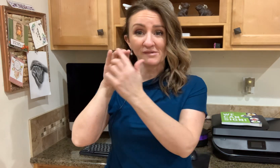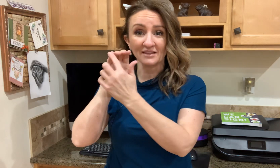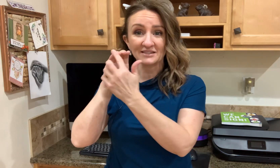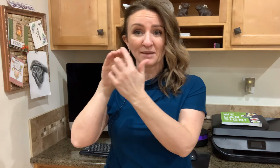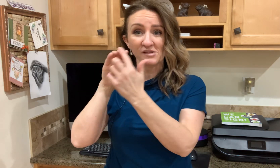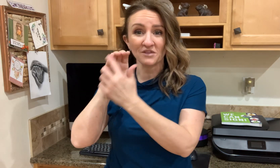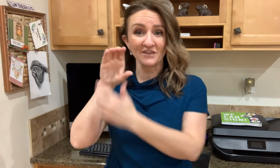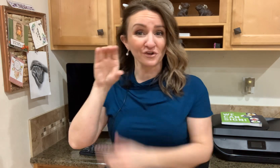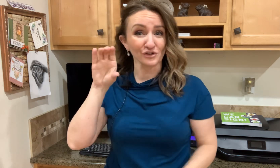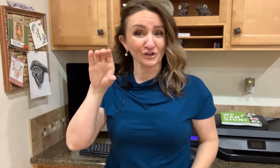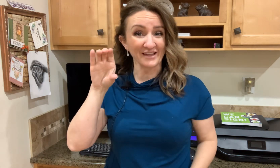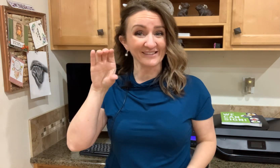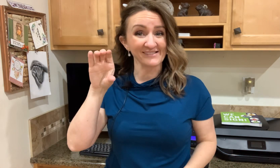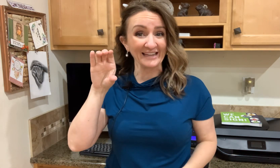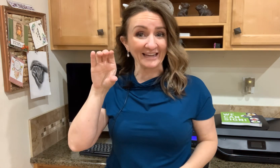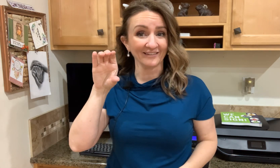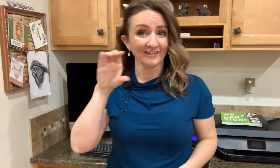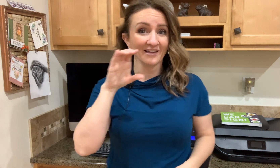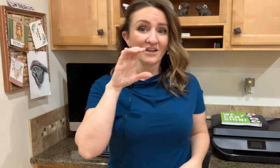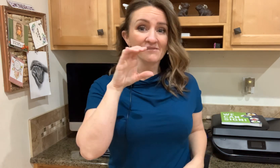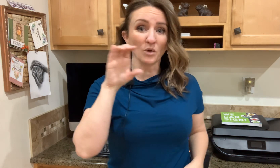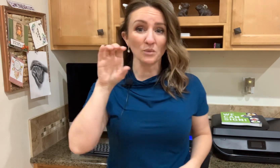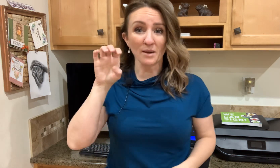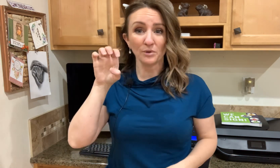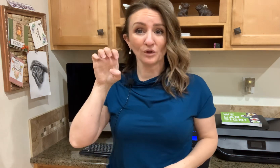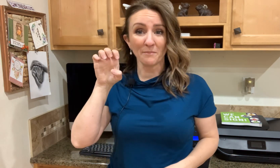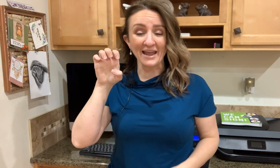see the tips of the fingers, it looks like a C, so you want to pull them in